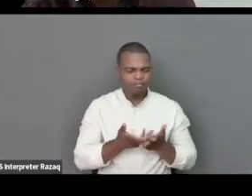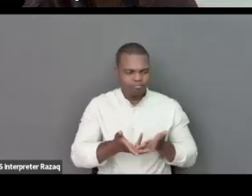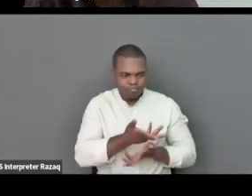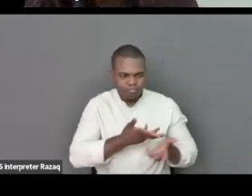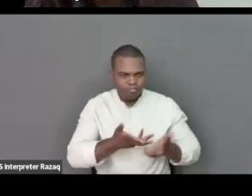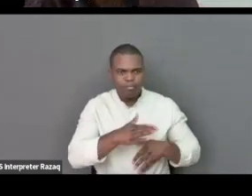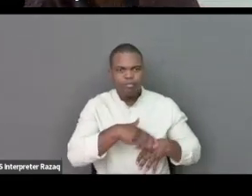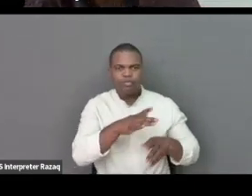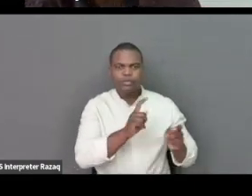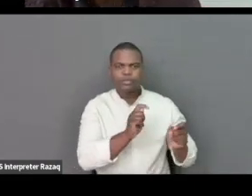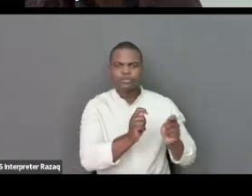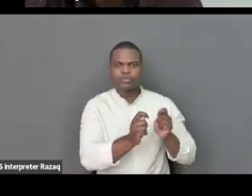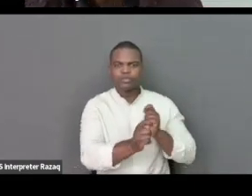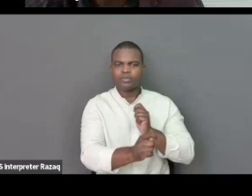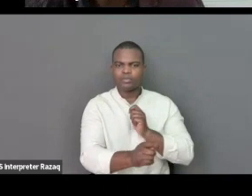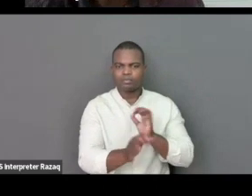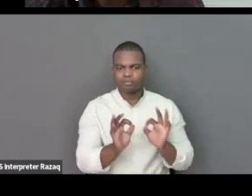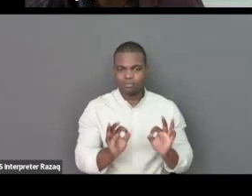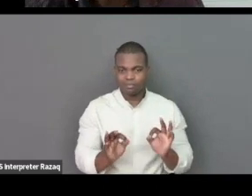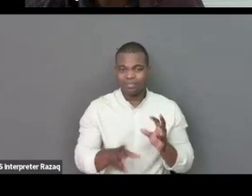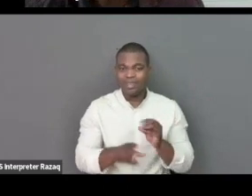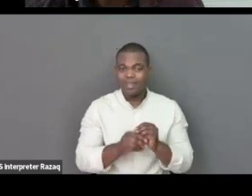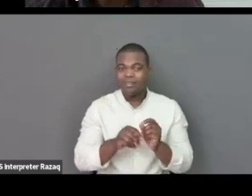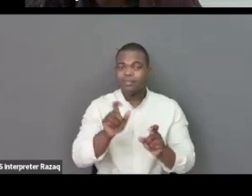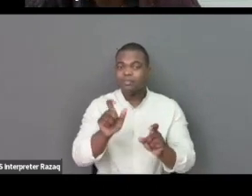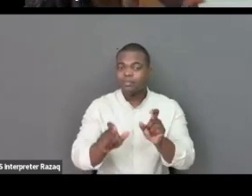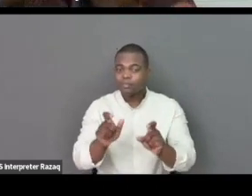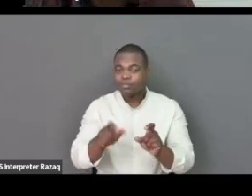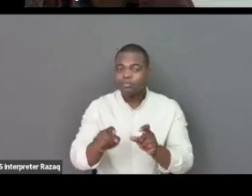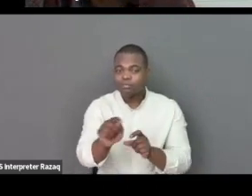ideally by texting the errors or problems, but anyhow, to start